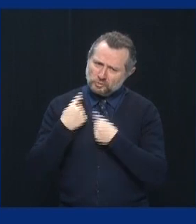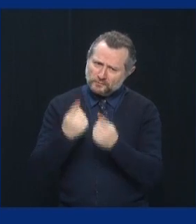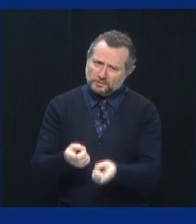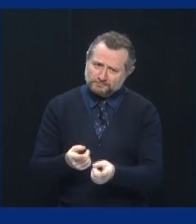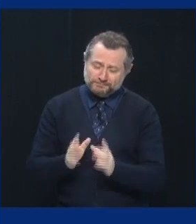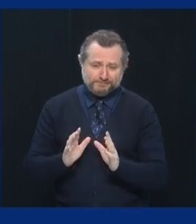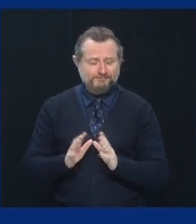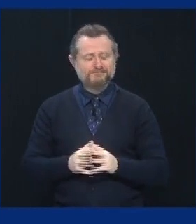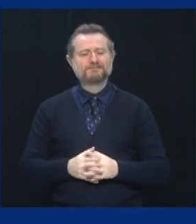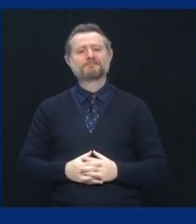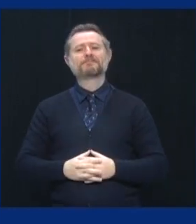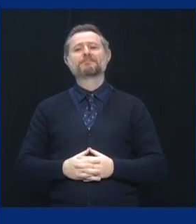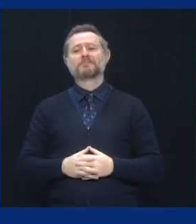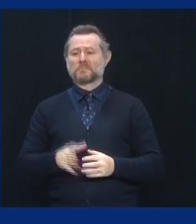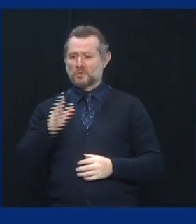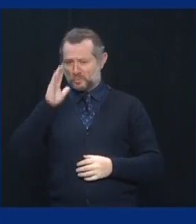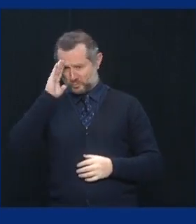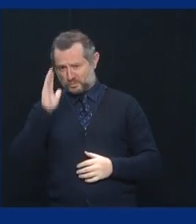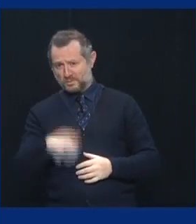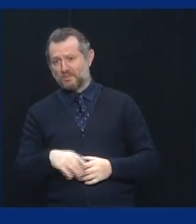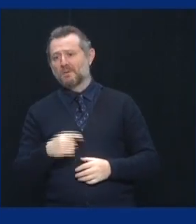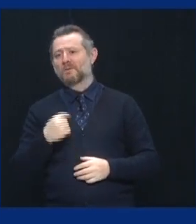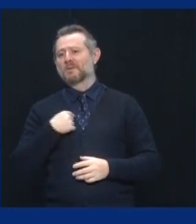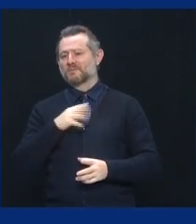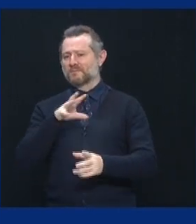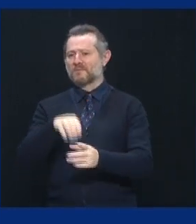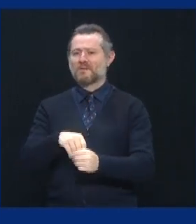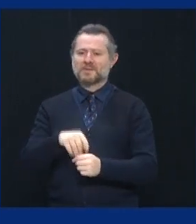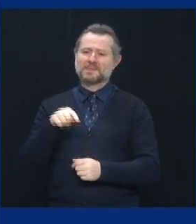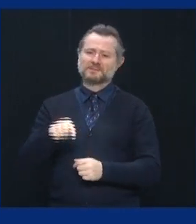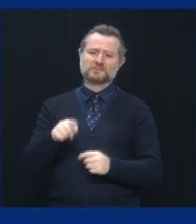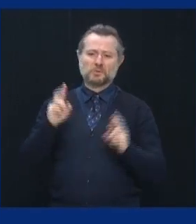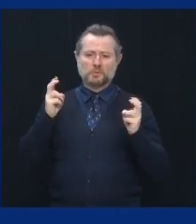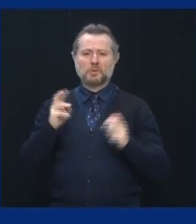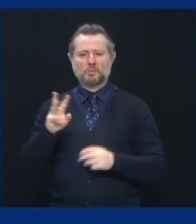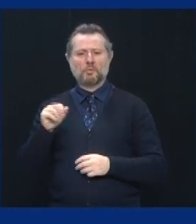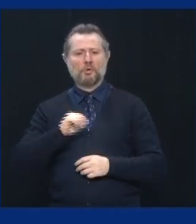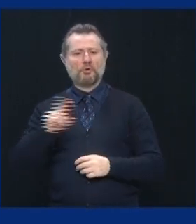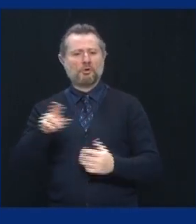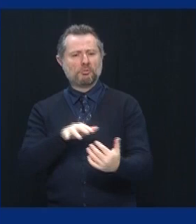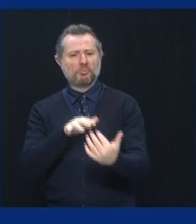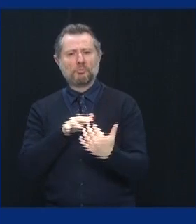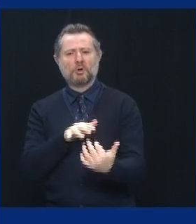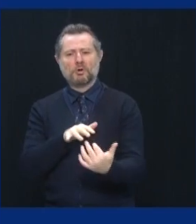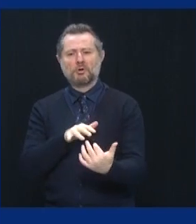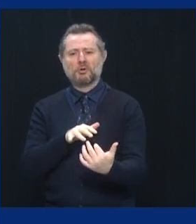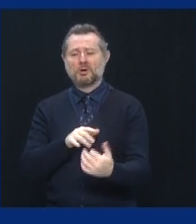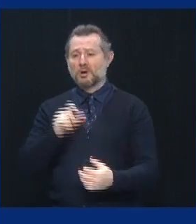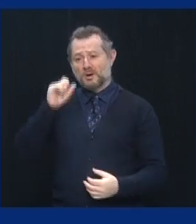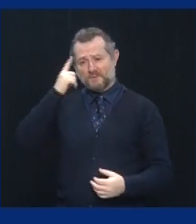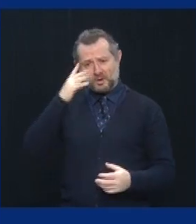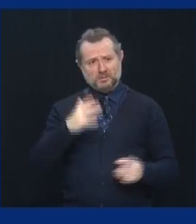ARE THE DOCTORS AND NURSES THAT HAVE ALWAYS TAKEN CARE OF THEM WE KNOW THAT WE CAN PLAY A ROLE